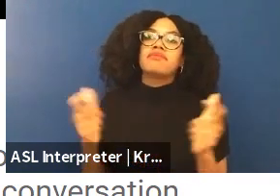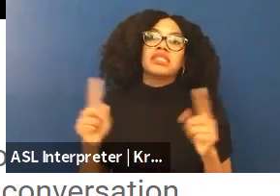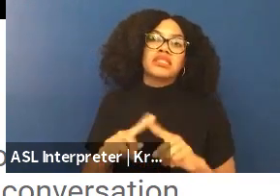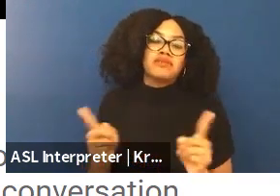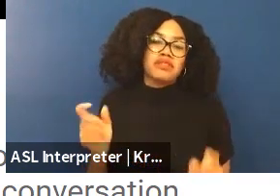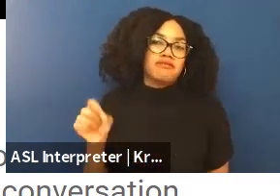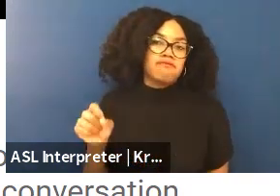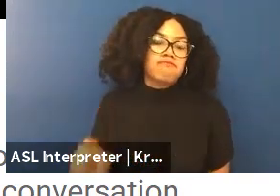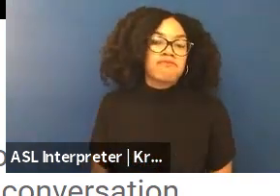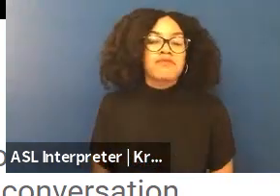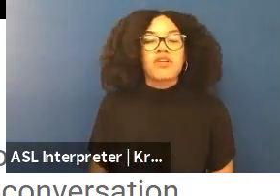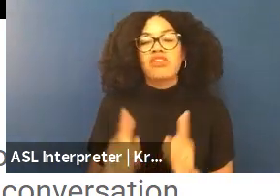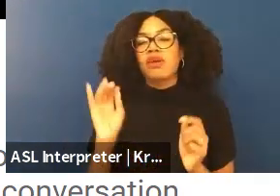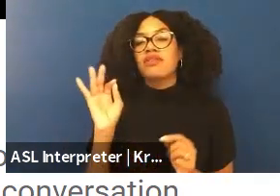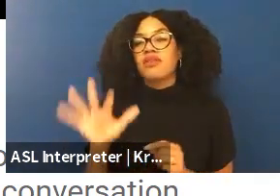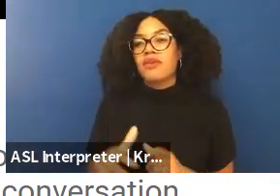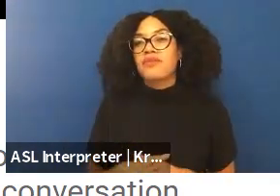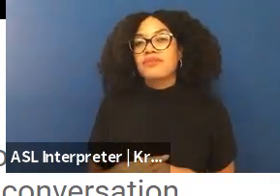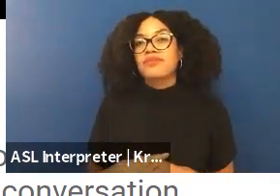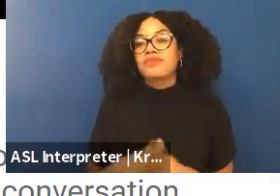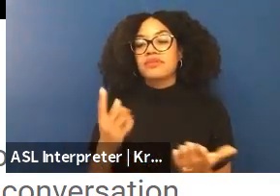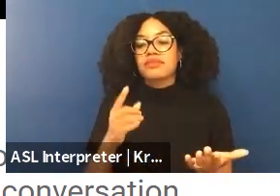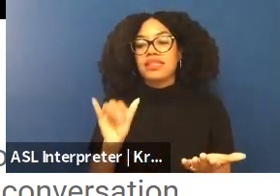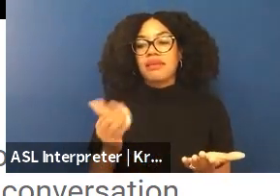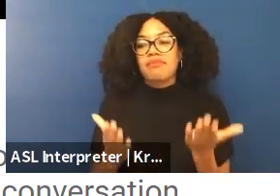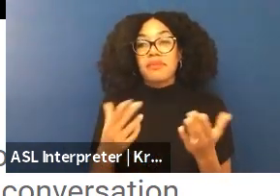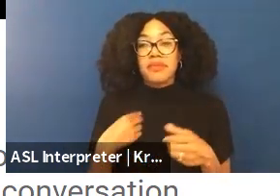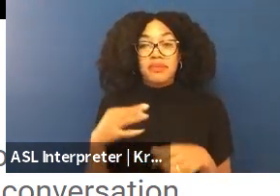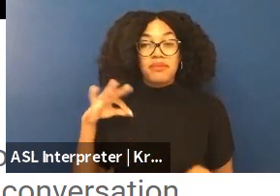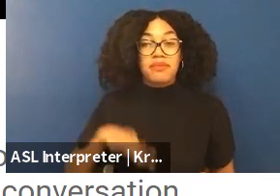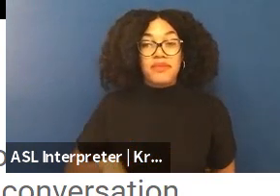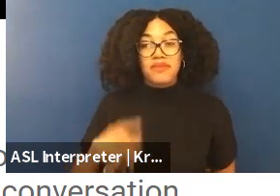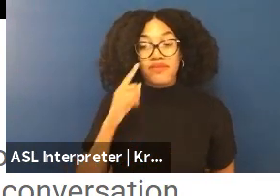I just wanted to mention that as something that might be useful for others who are